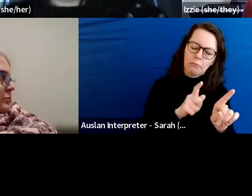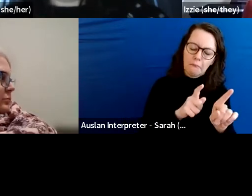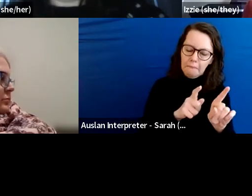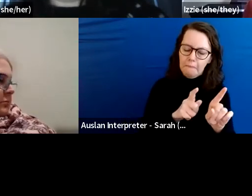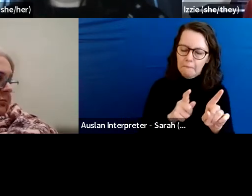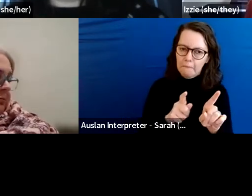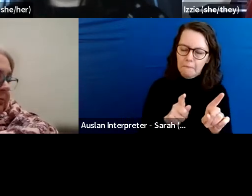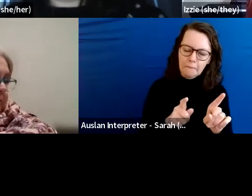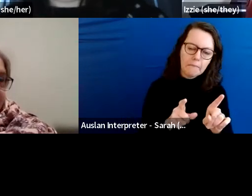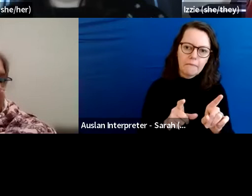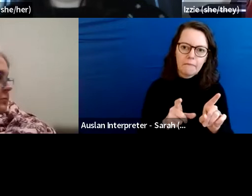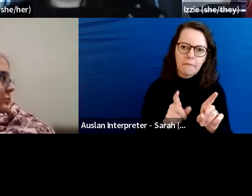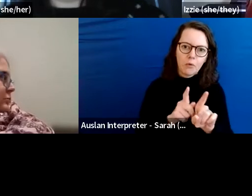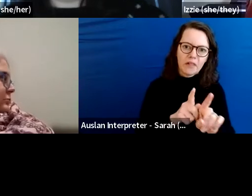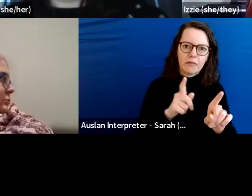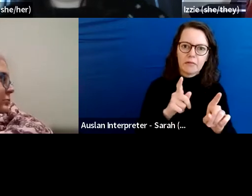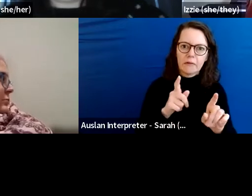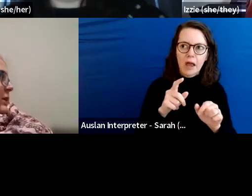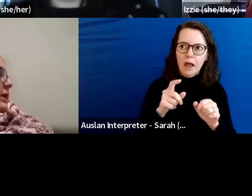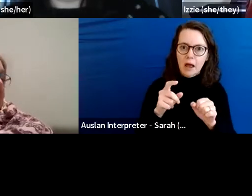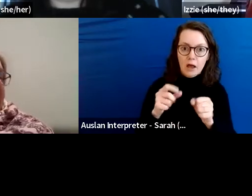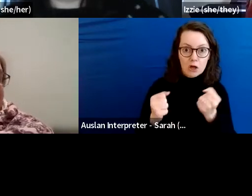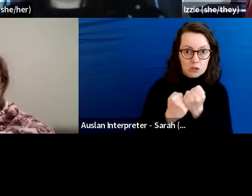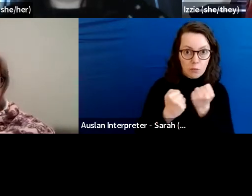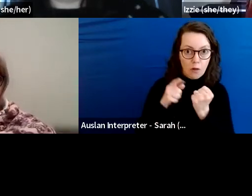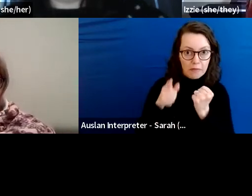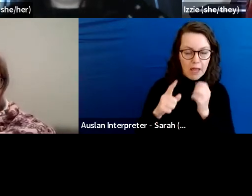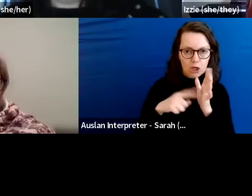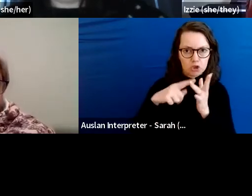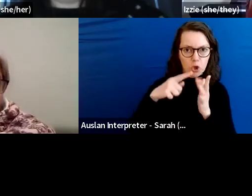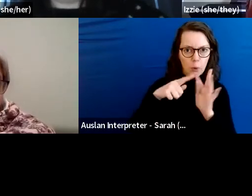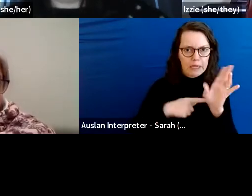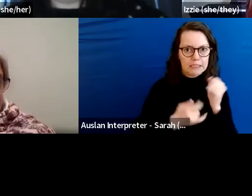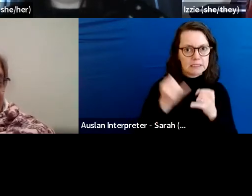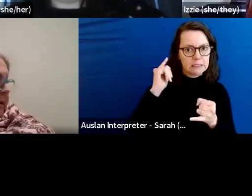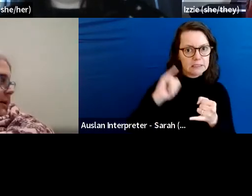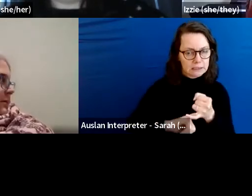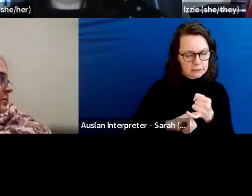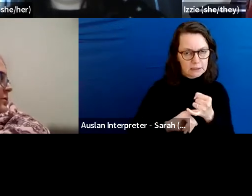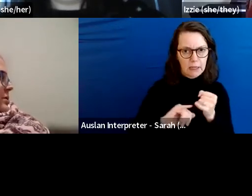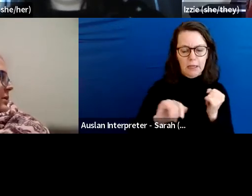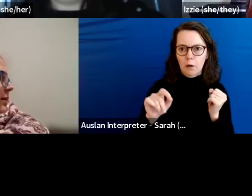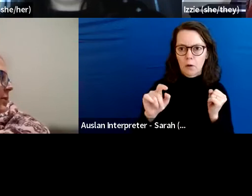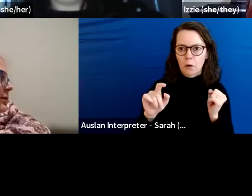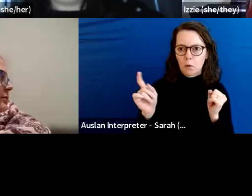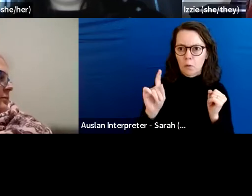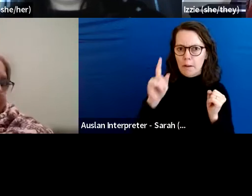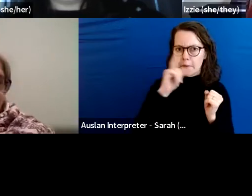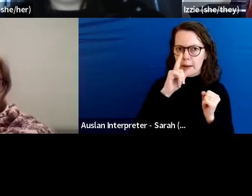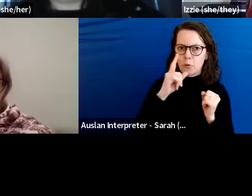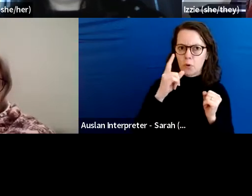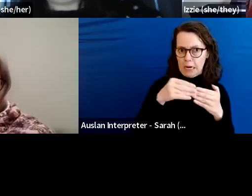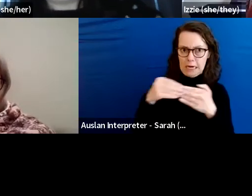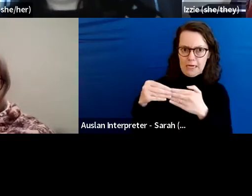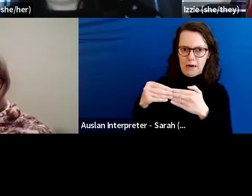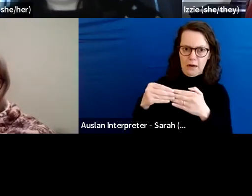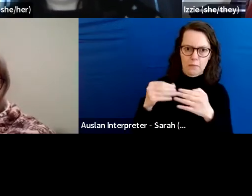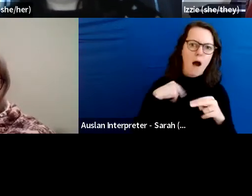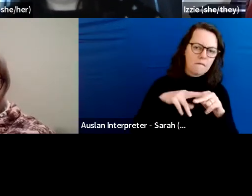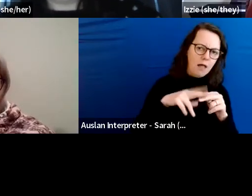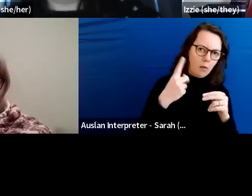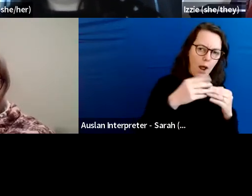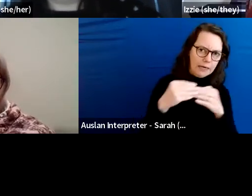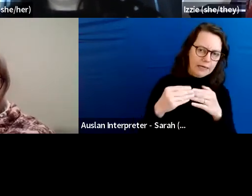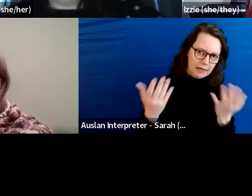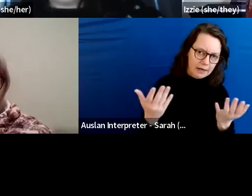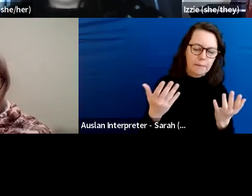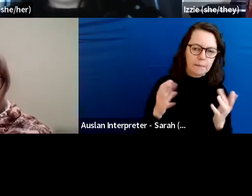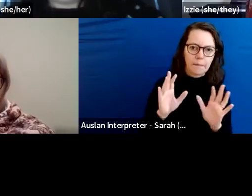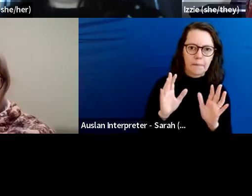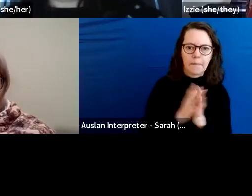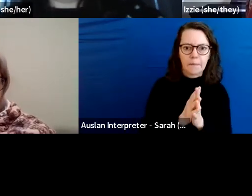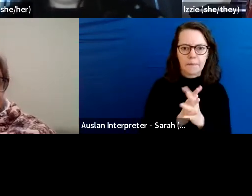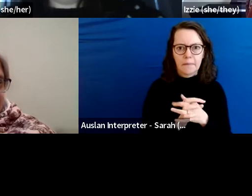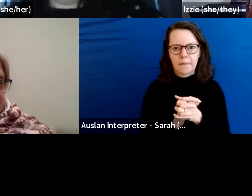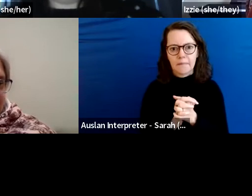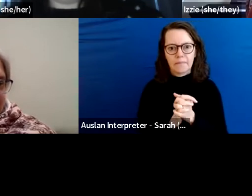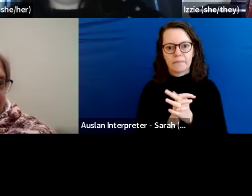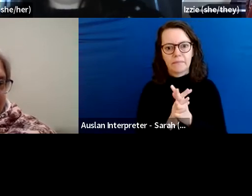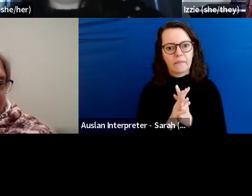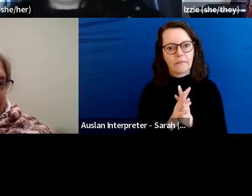And I think what the concept was already stated in that situation where the people who were the jury leaders Well, my father was one of them that's besides the point.